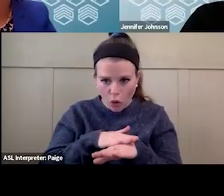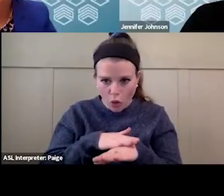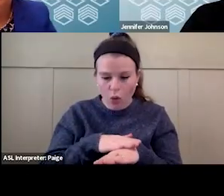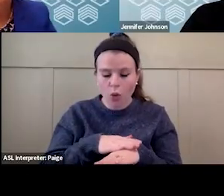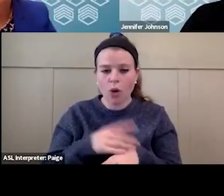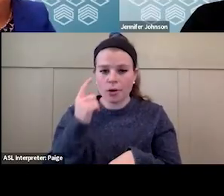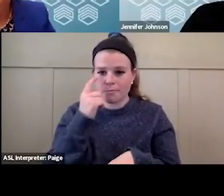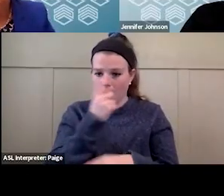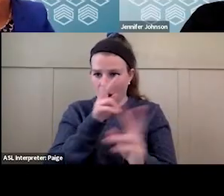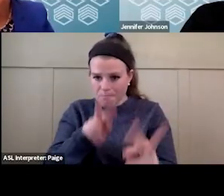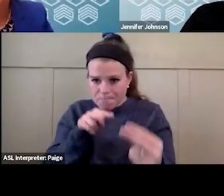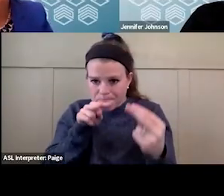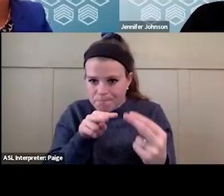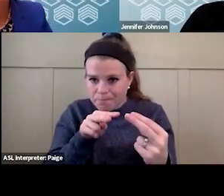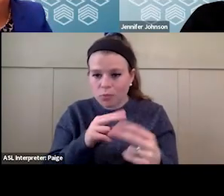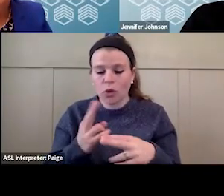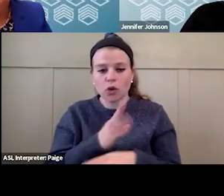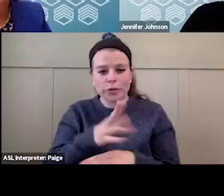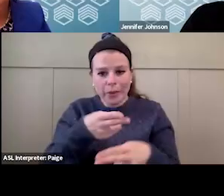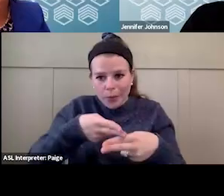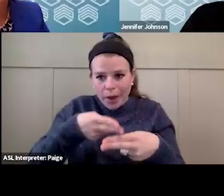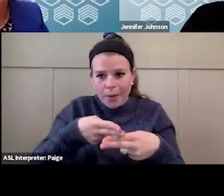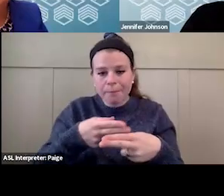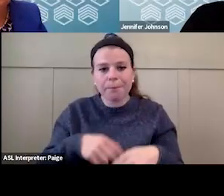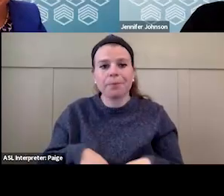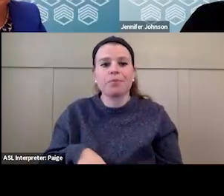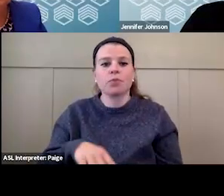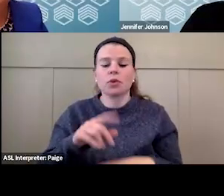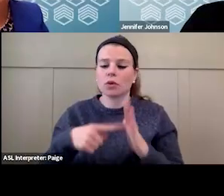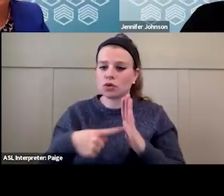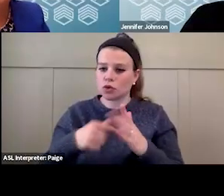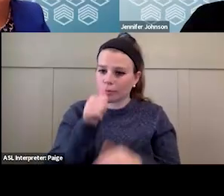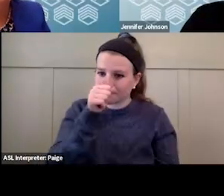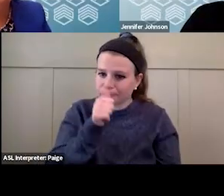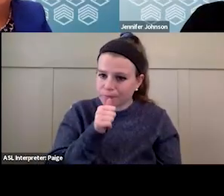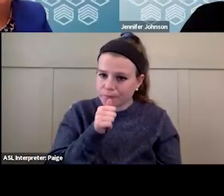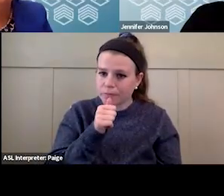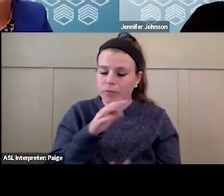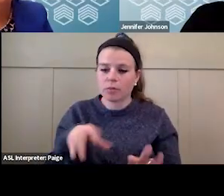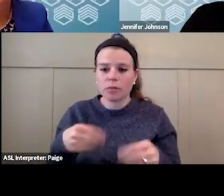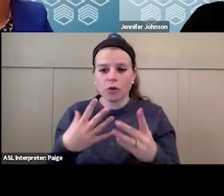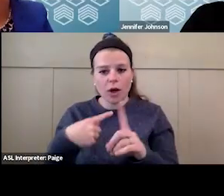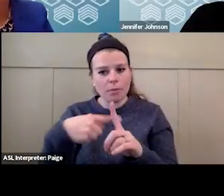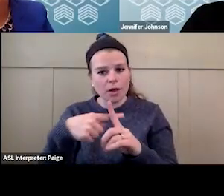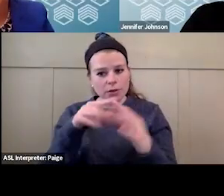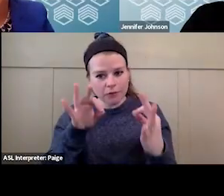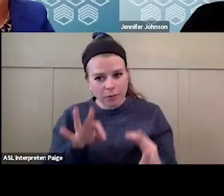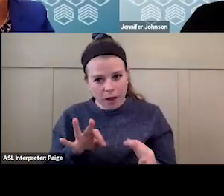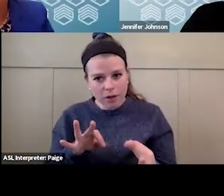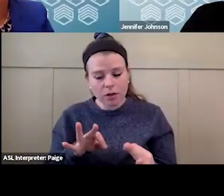we use their name, call them by name, that we exercise patience, give positive feedback, repeat the important things.